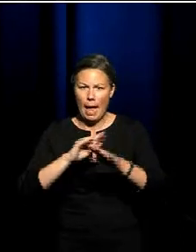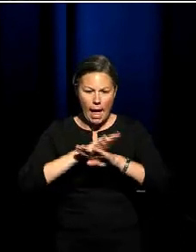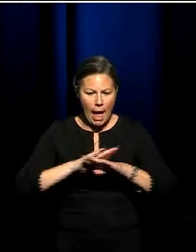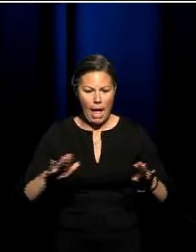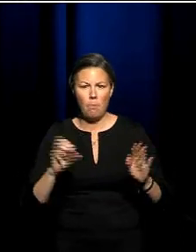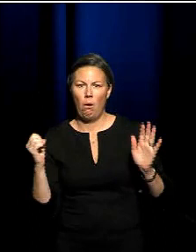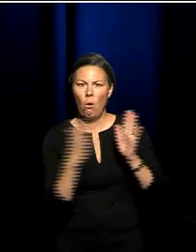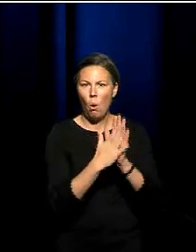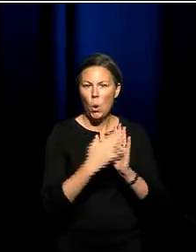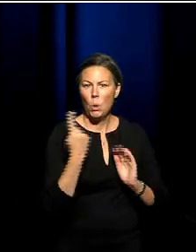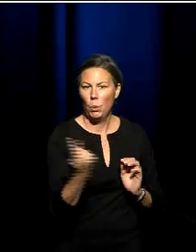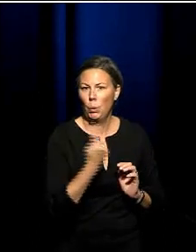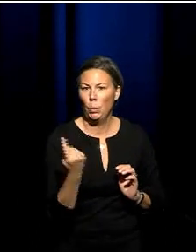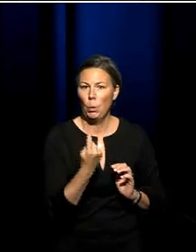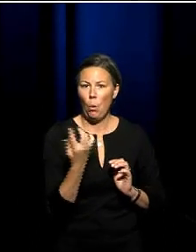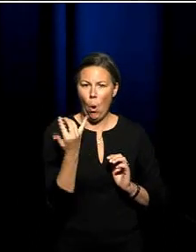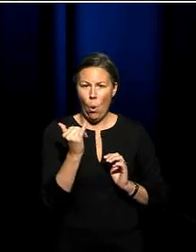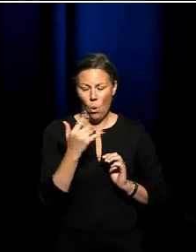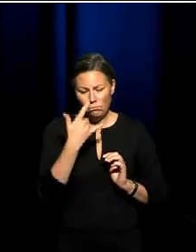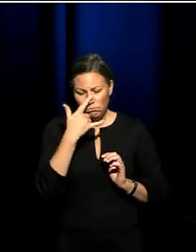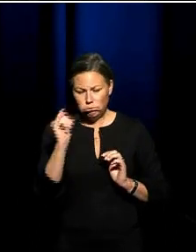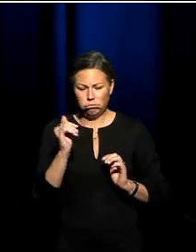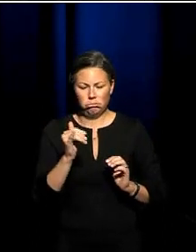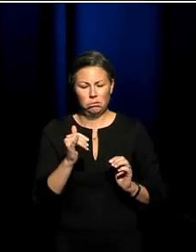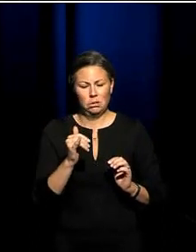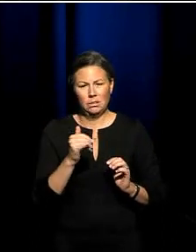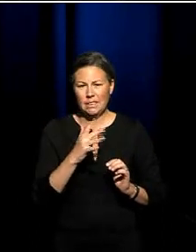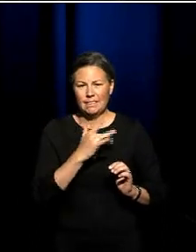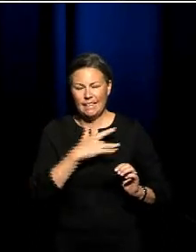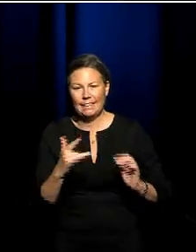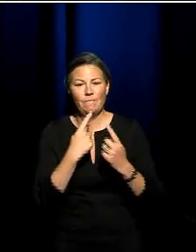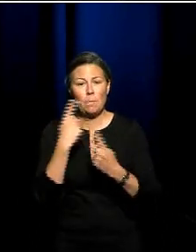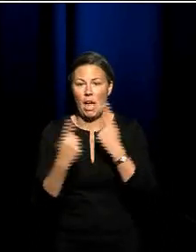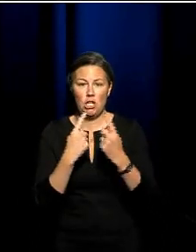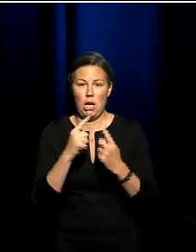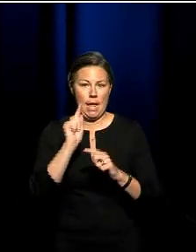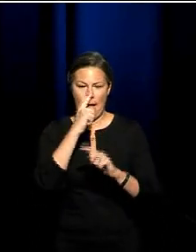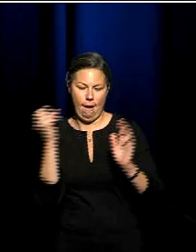publishing reports of sensitive evidence. We Counsel Assisting affirm the Chairs